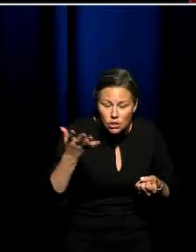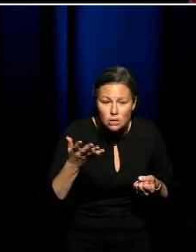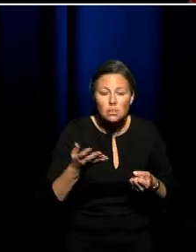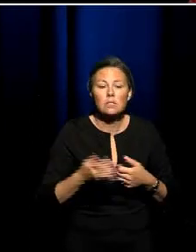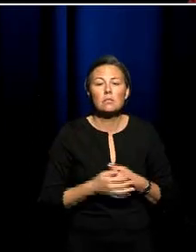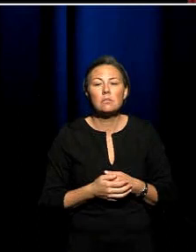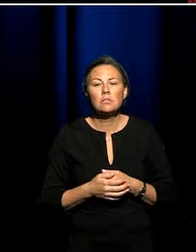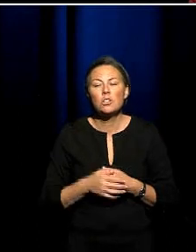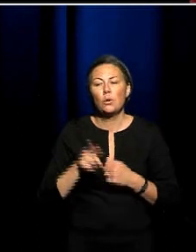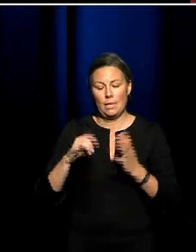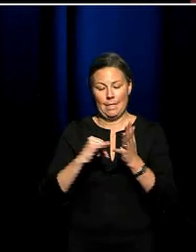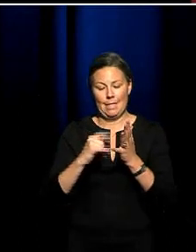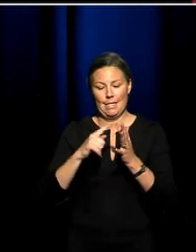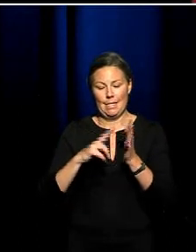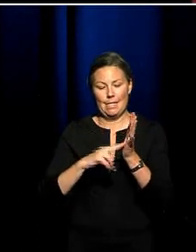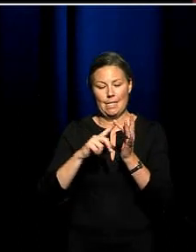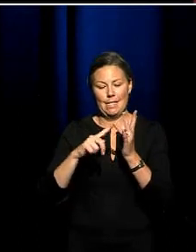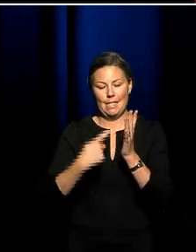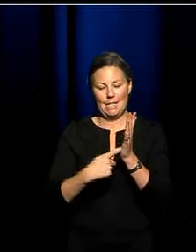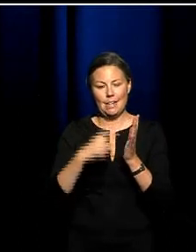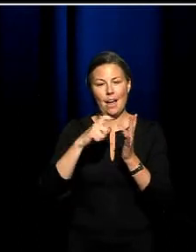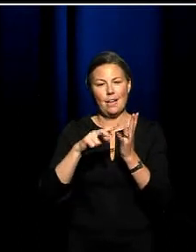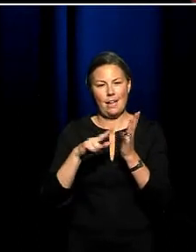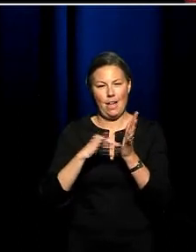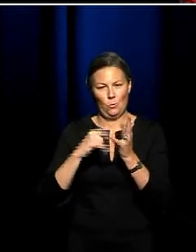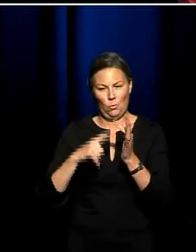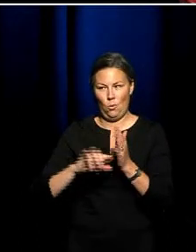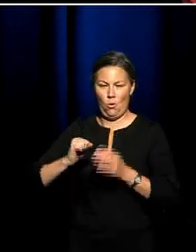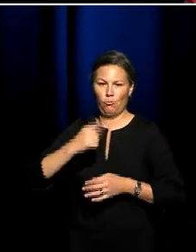detail about support services for people engaging with the Royal Commission.